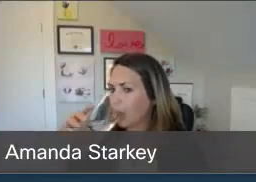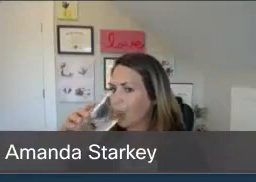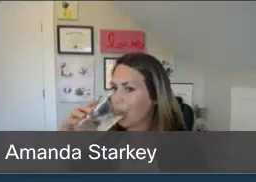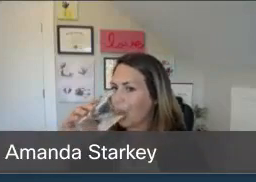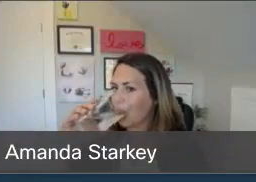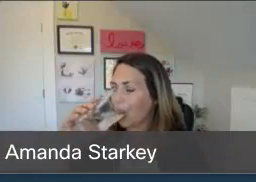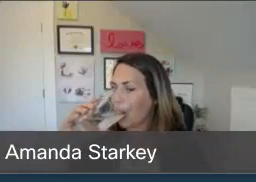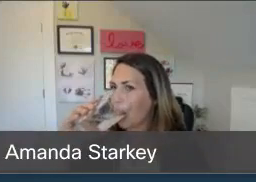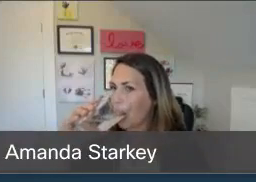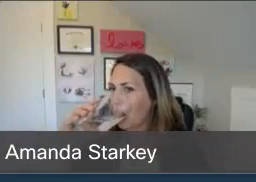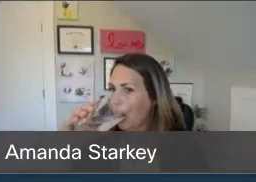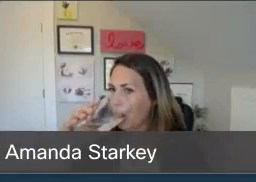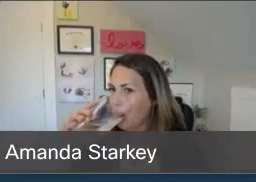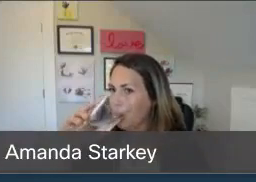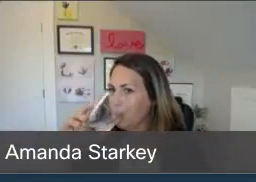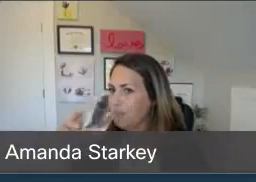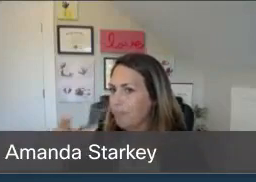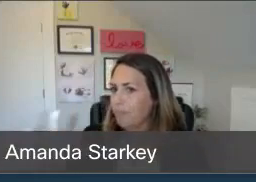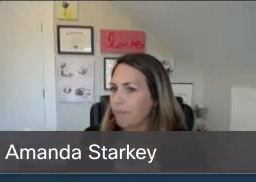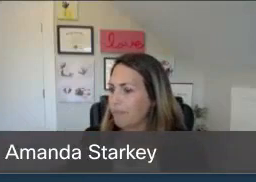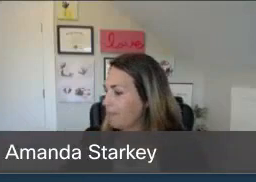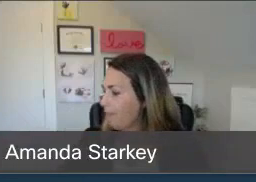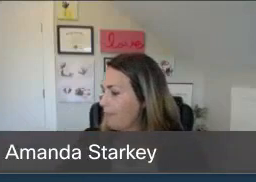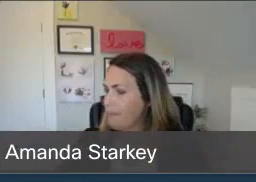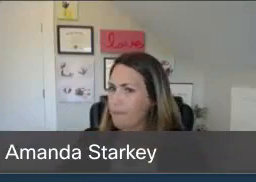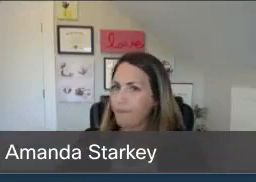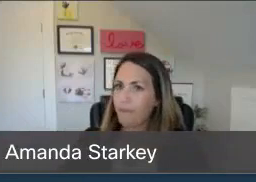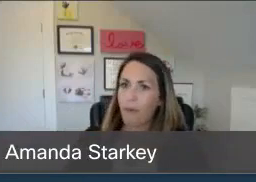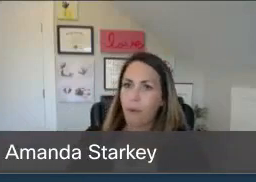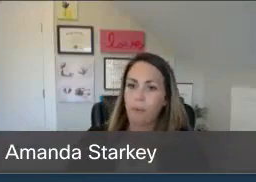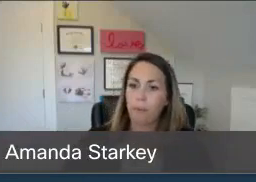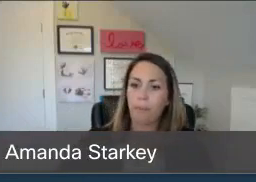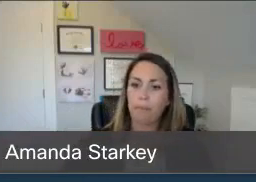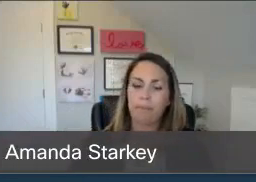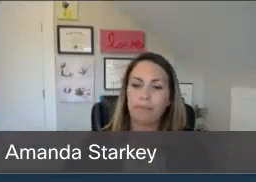our clients. And I also like to let them know before we start what the process kind of looks like.